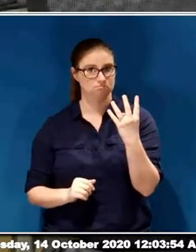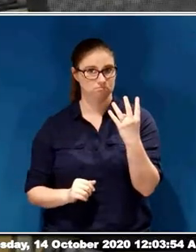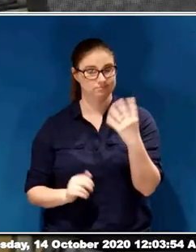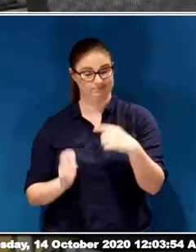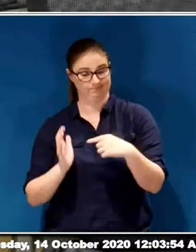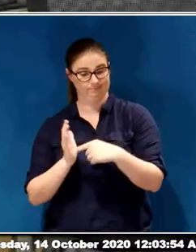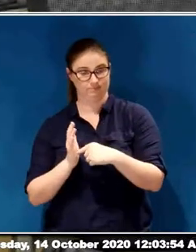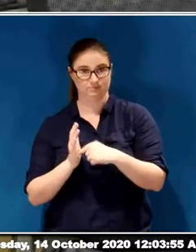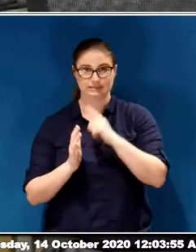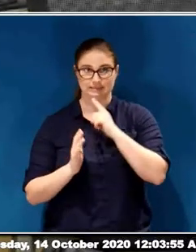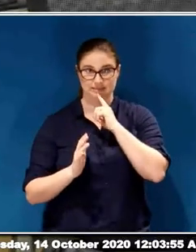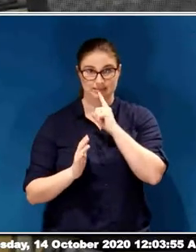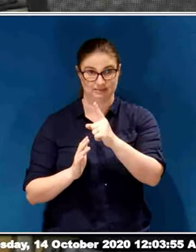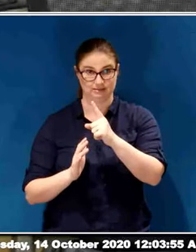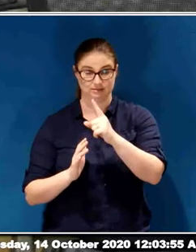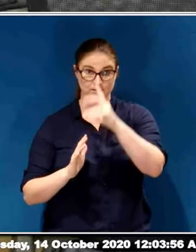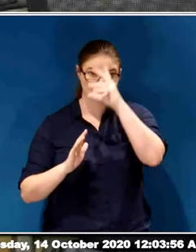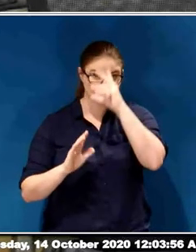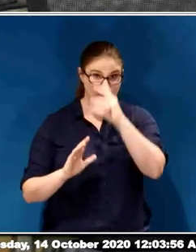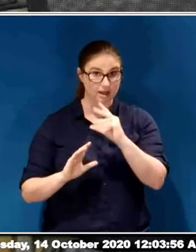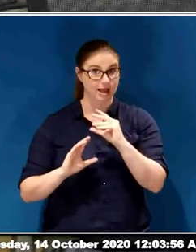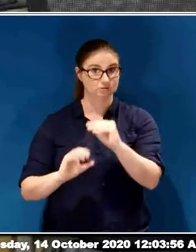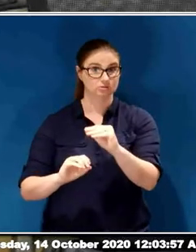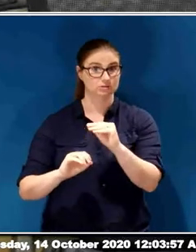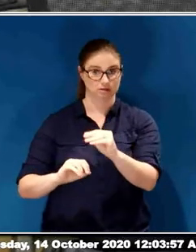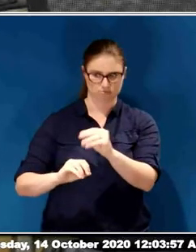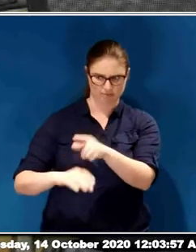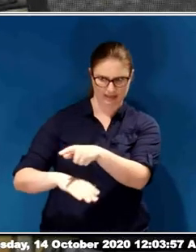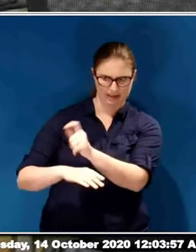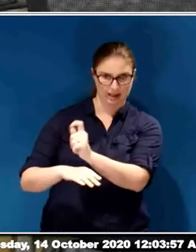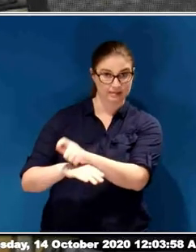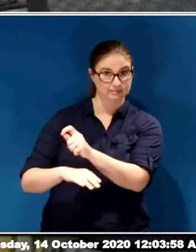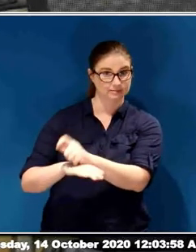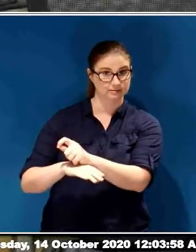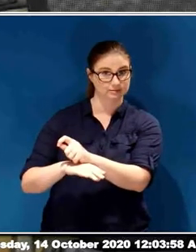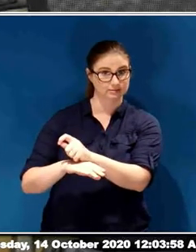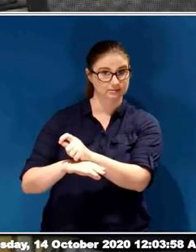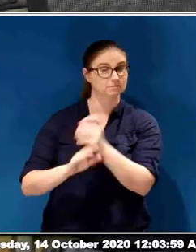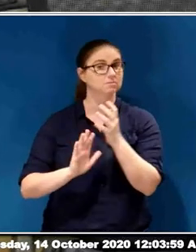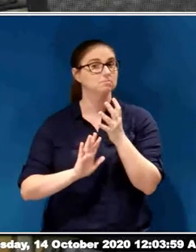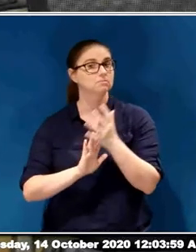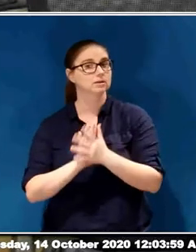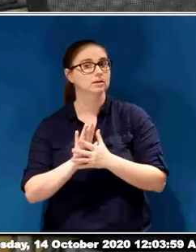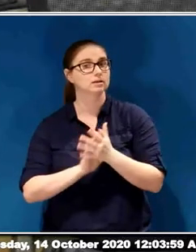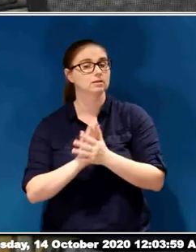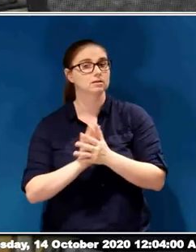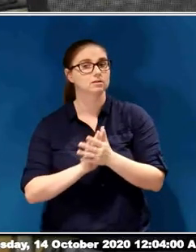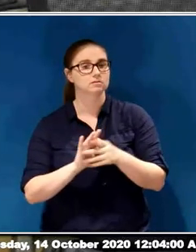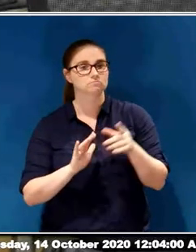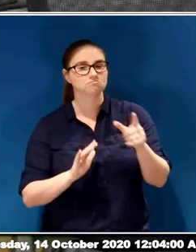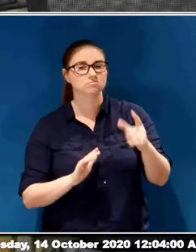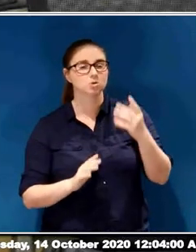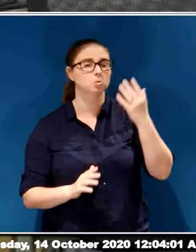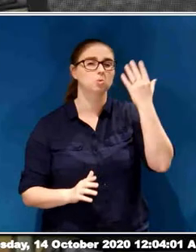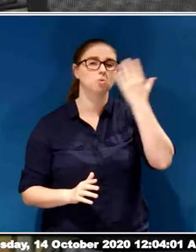take place when schools fail to facilitate equitable access by students